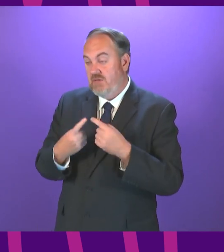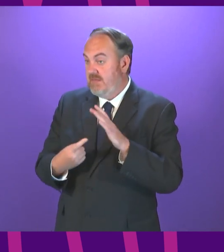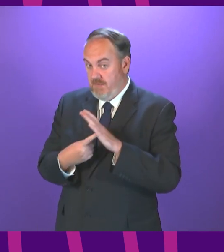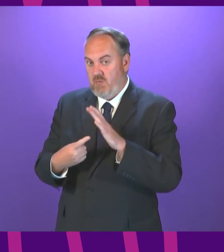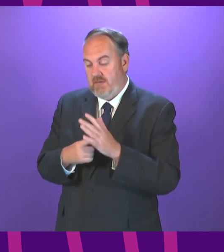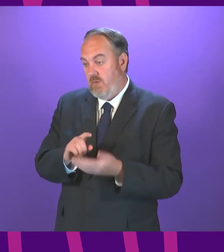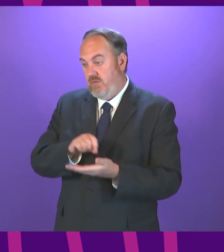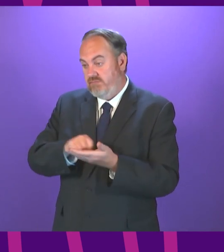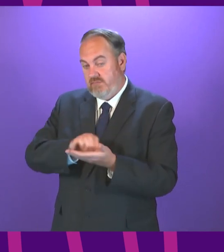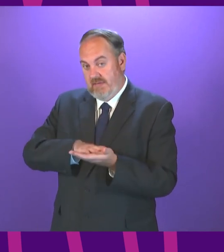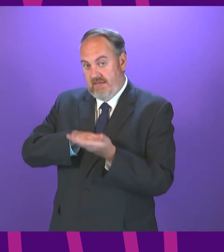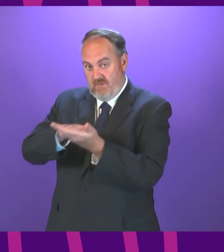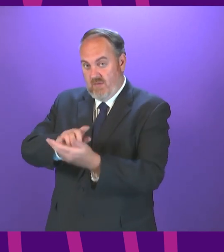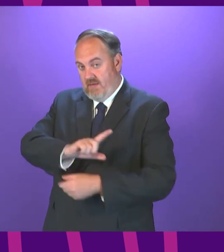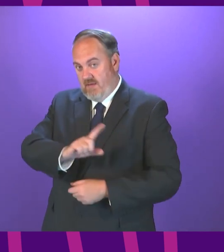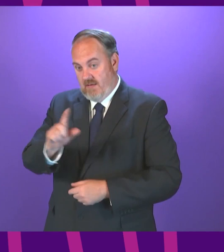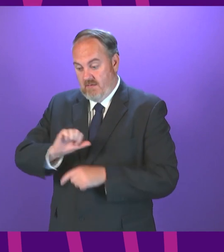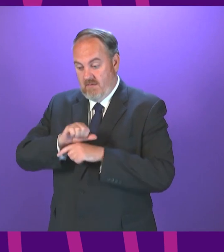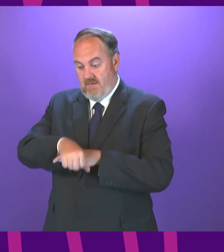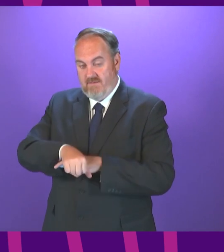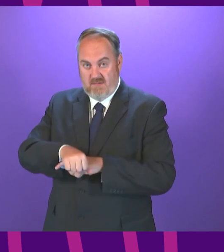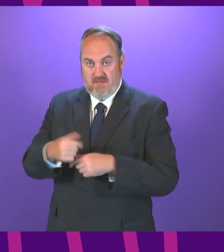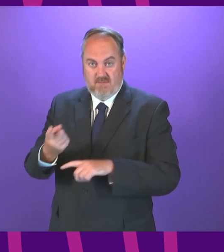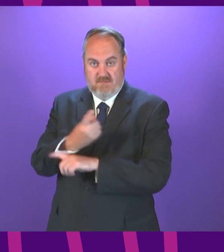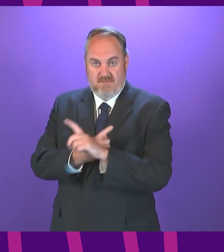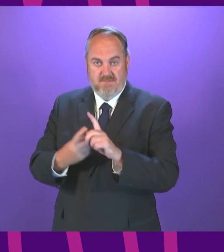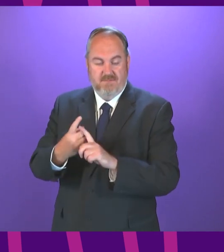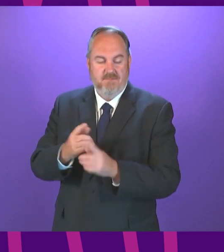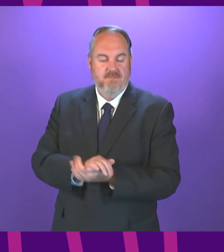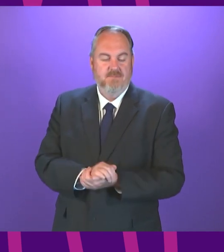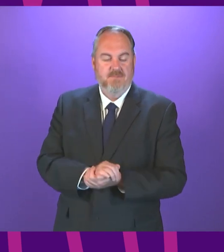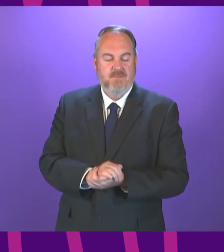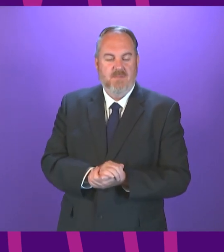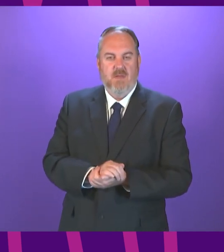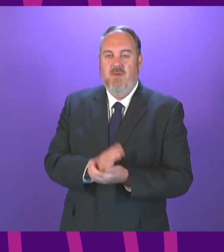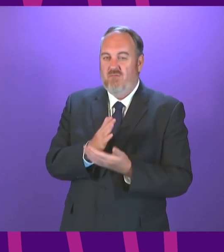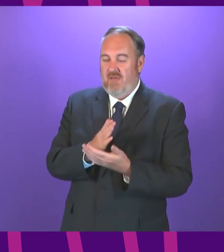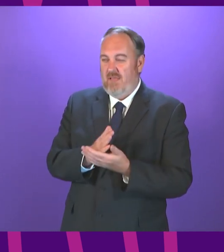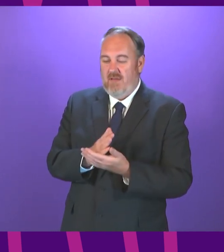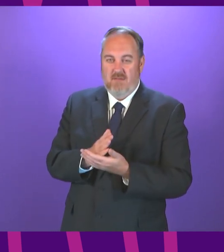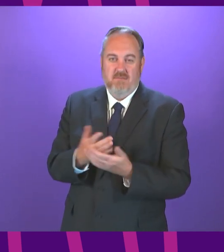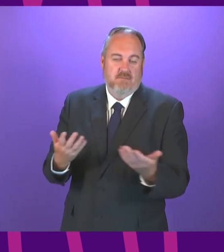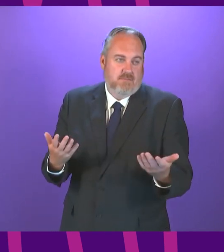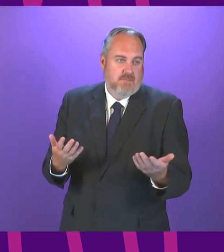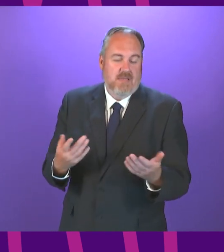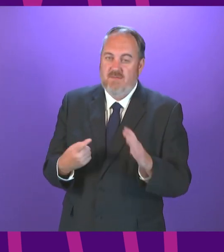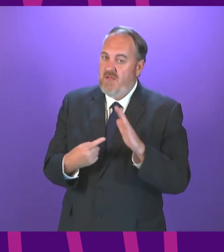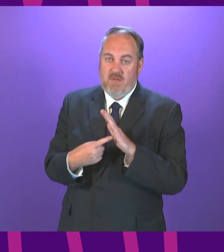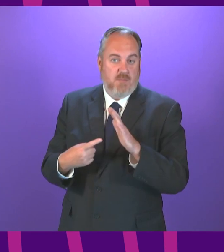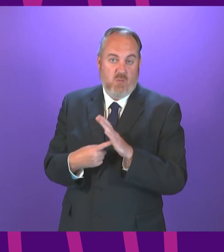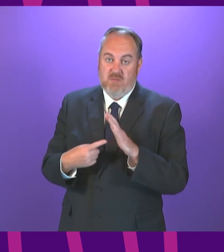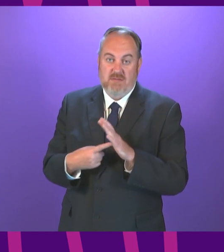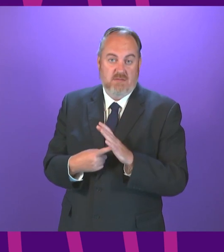The issue is one of the most important things in terms of where we are in dealing with the virus.